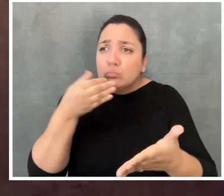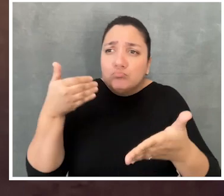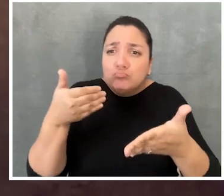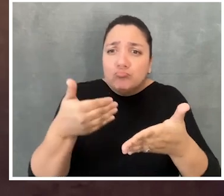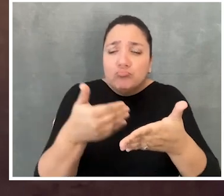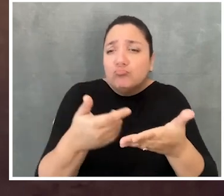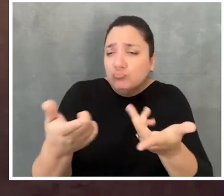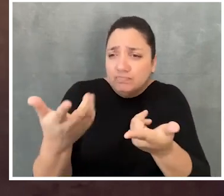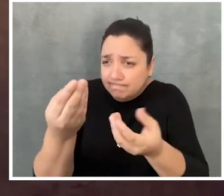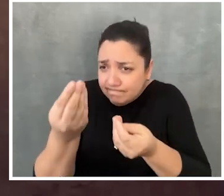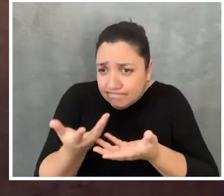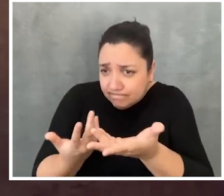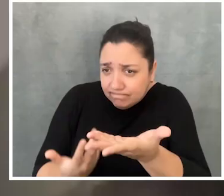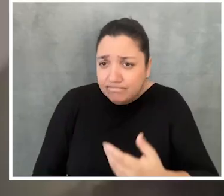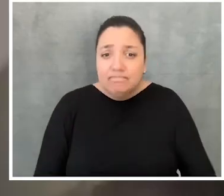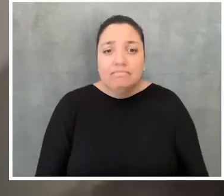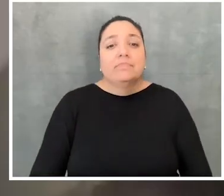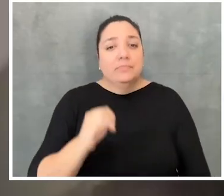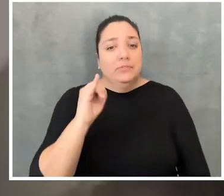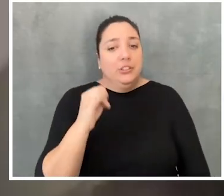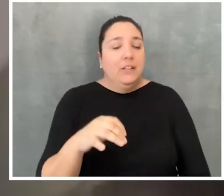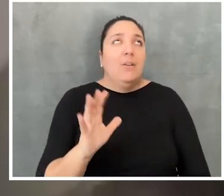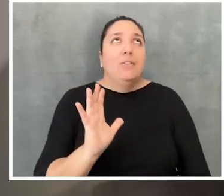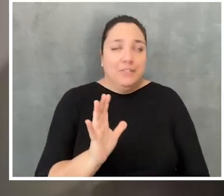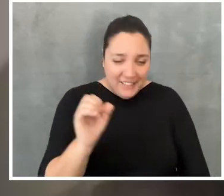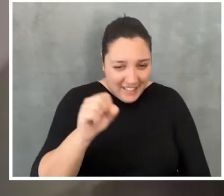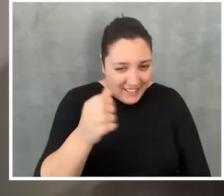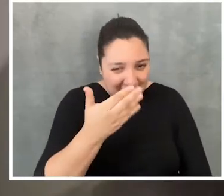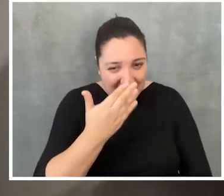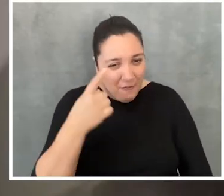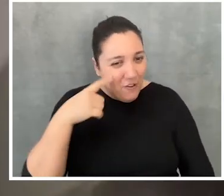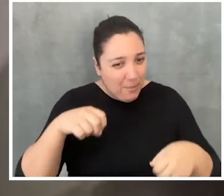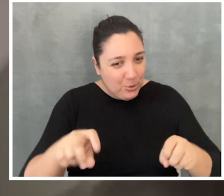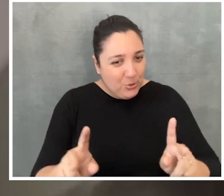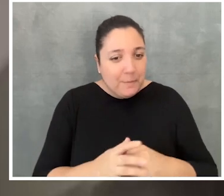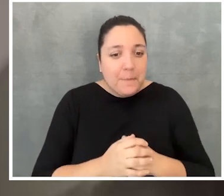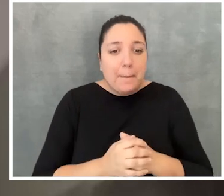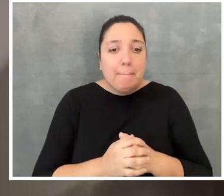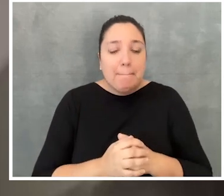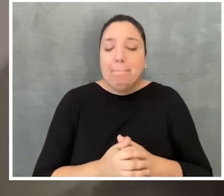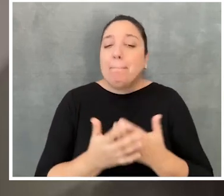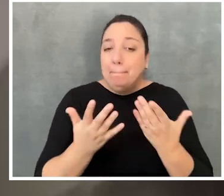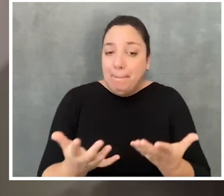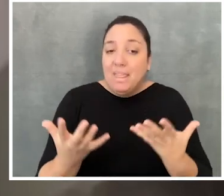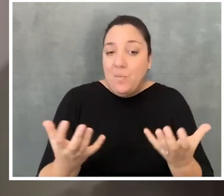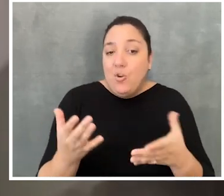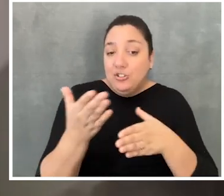to let us know about? Yeah, thanks for the opportunity. I want to share with everyone